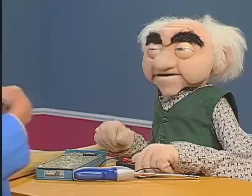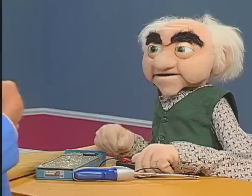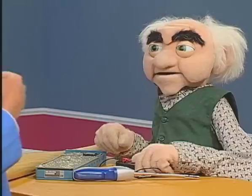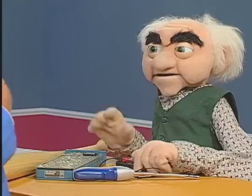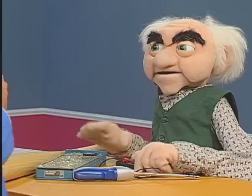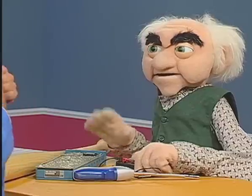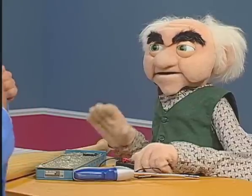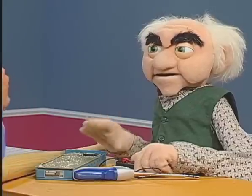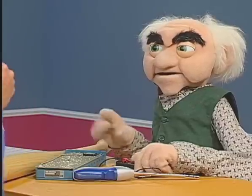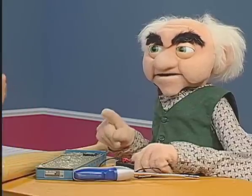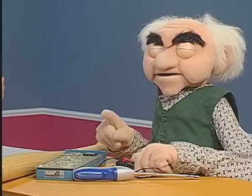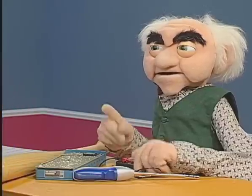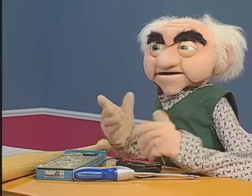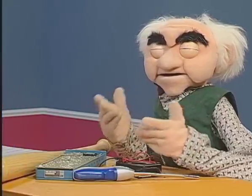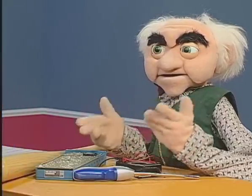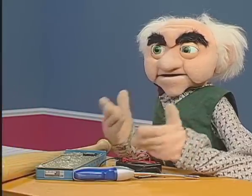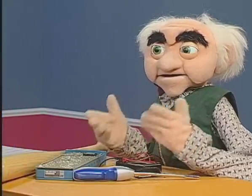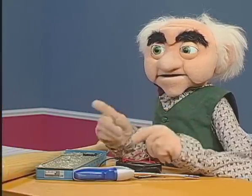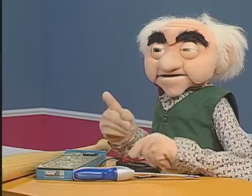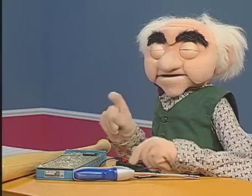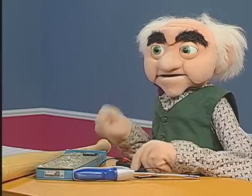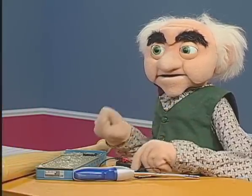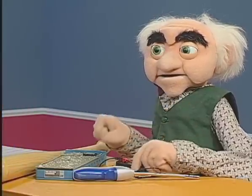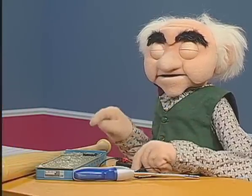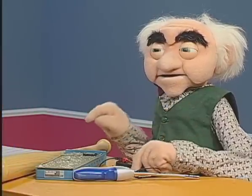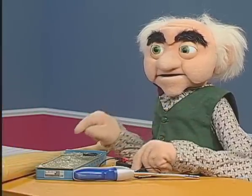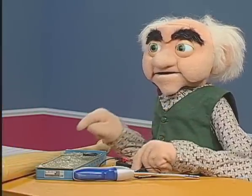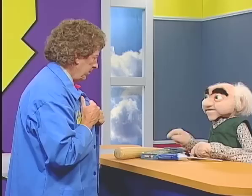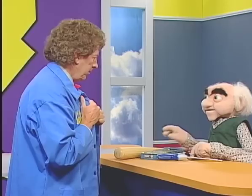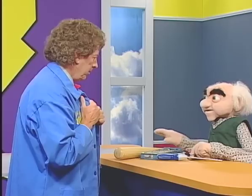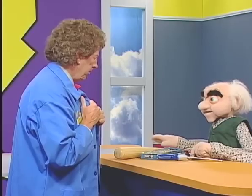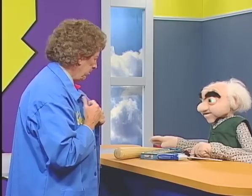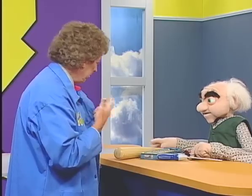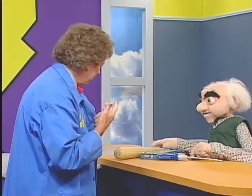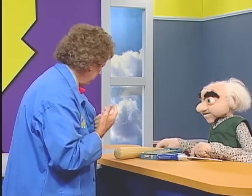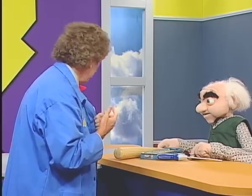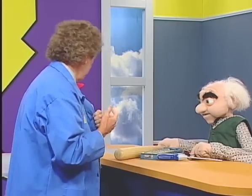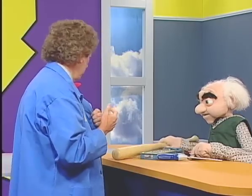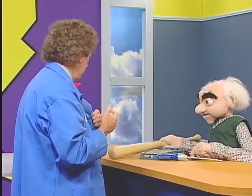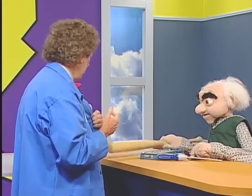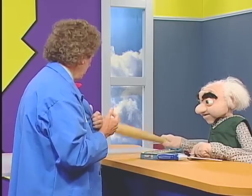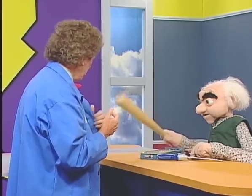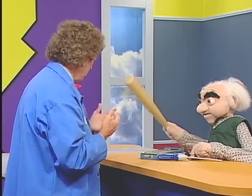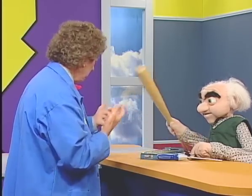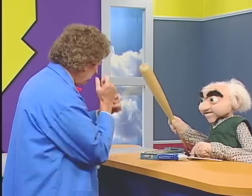UH YEAH, WELL, MAYBE YOU'LL NEED THIS.